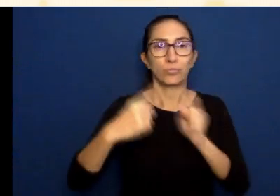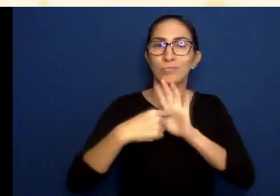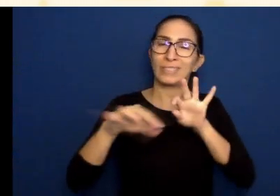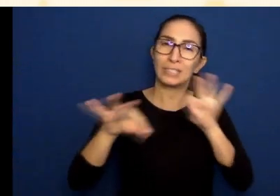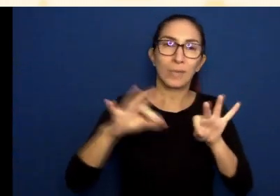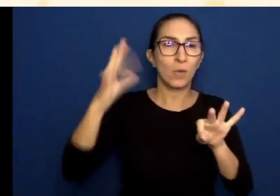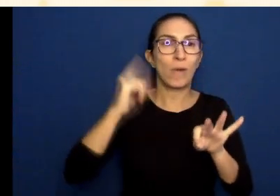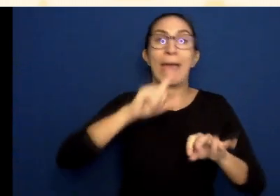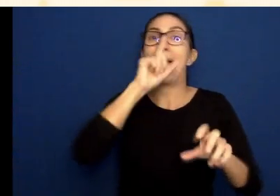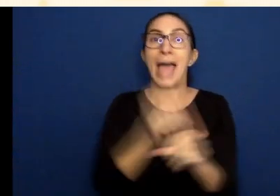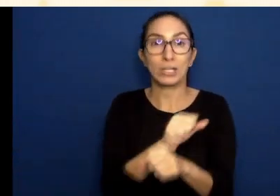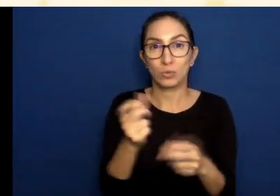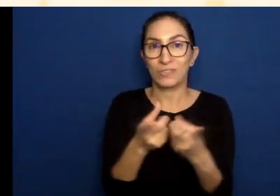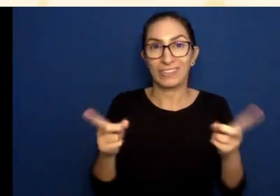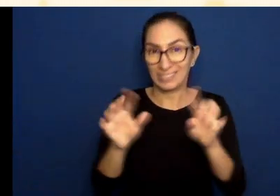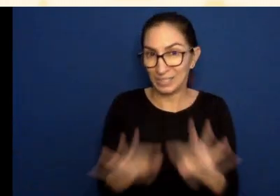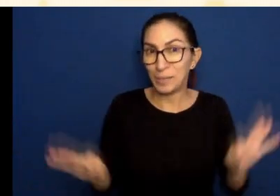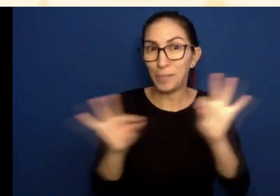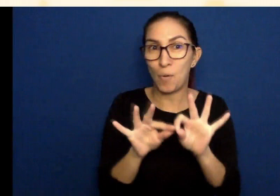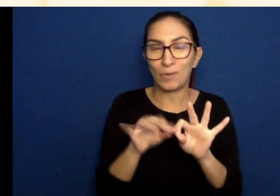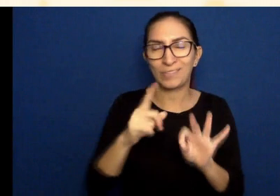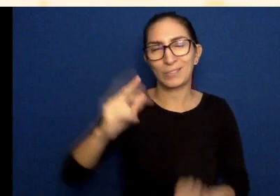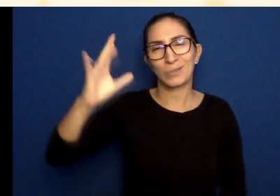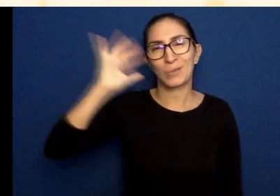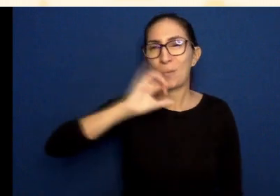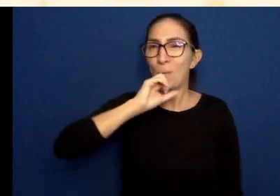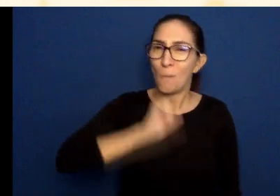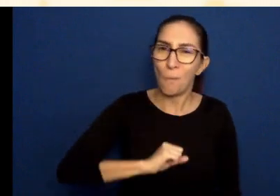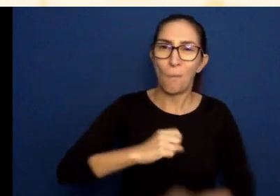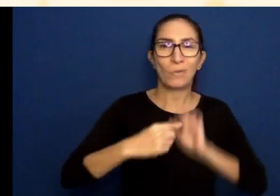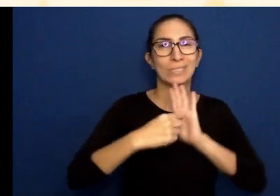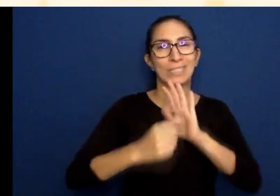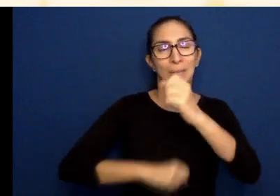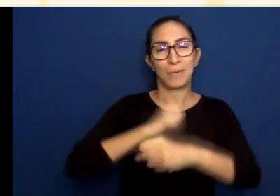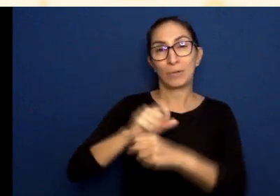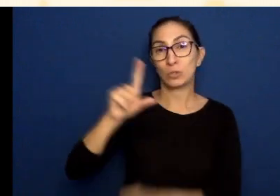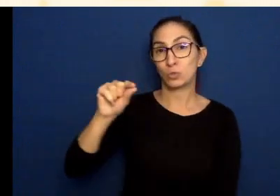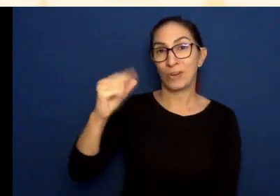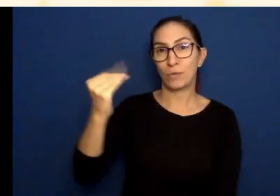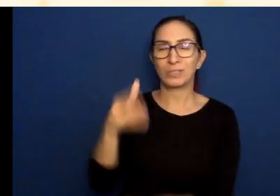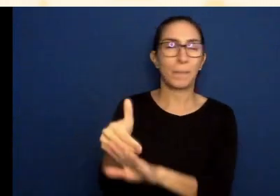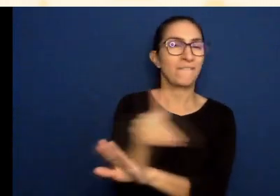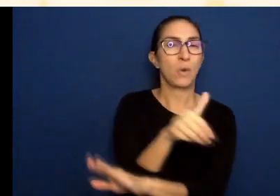So you absolutely need to have real, actual devices. Now, this is just an example to show you why you need